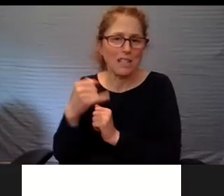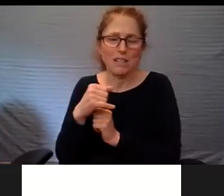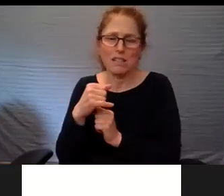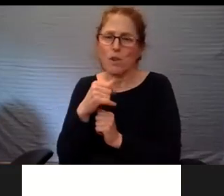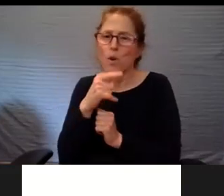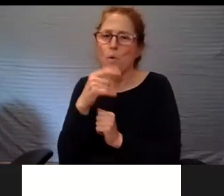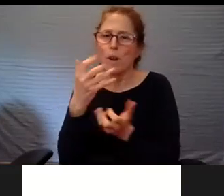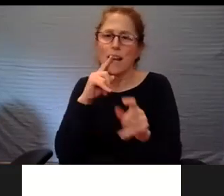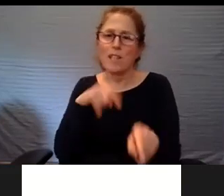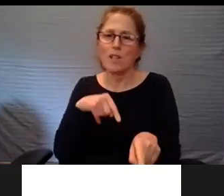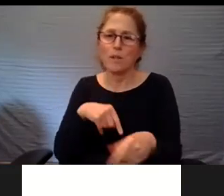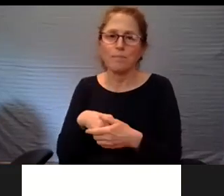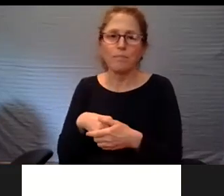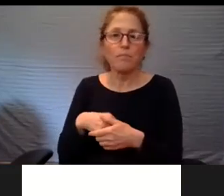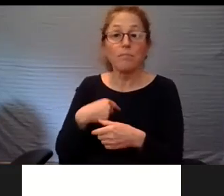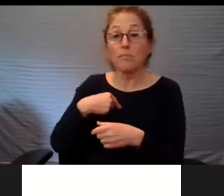I can weigh in on that.